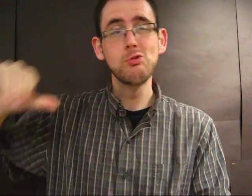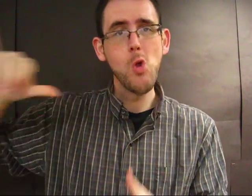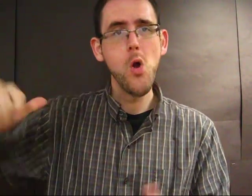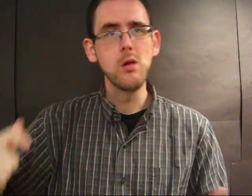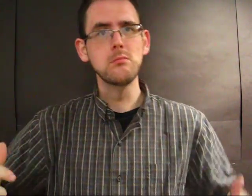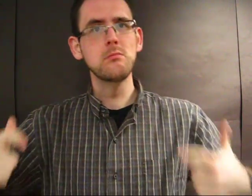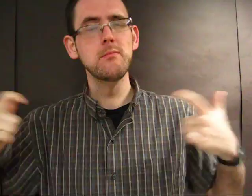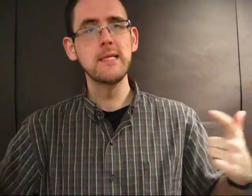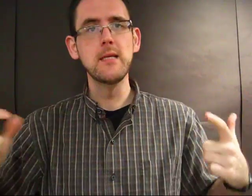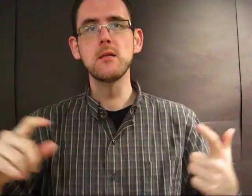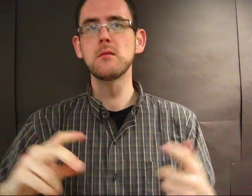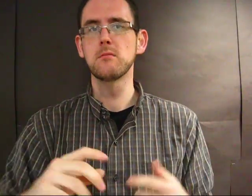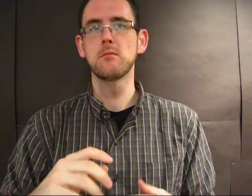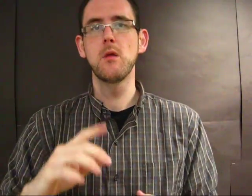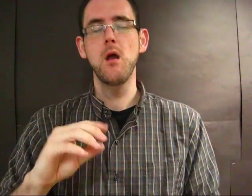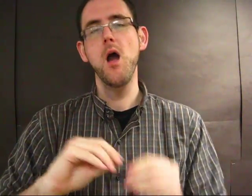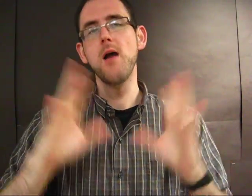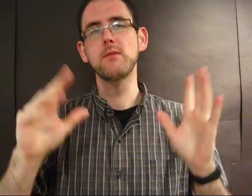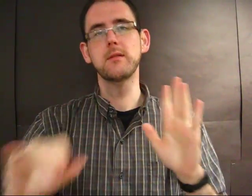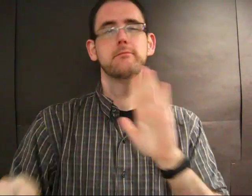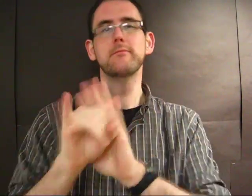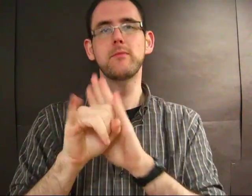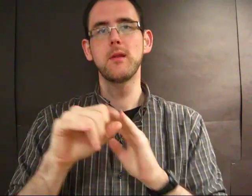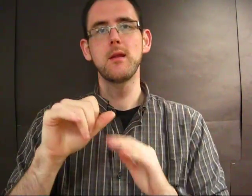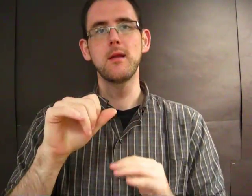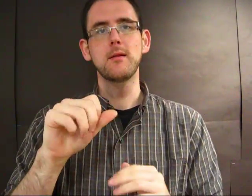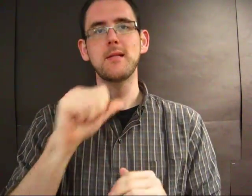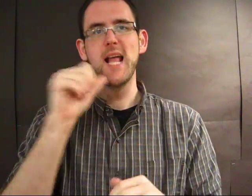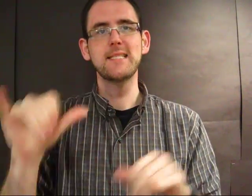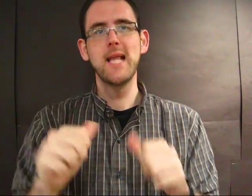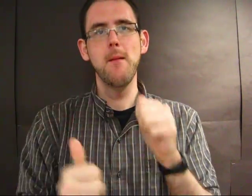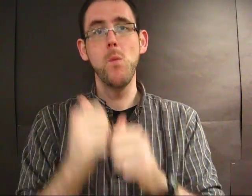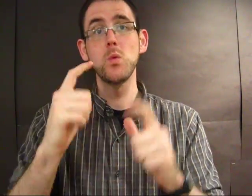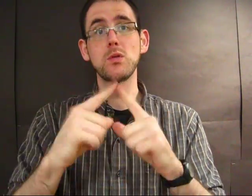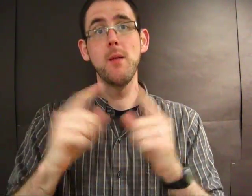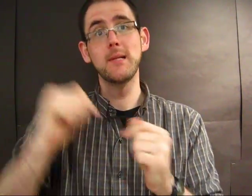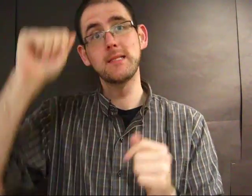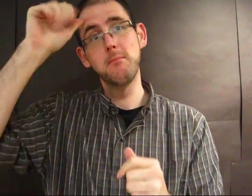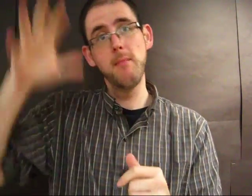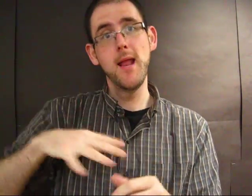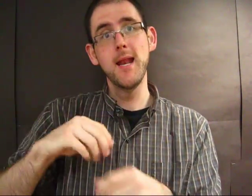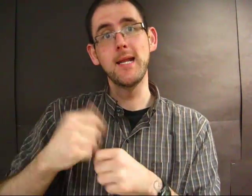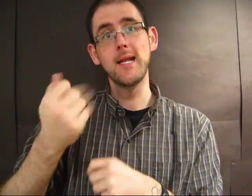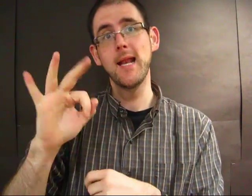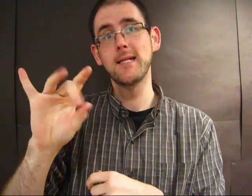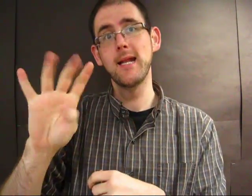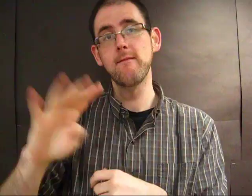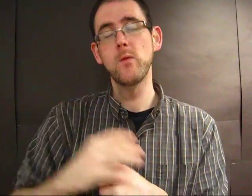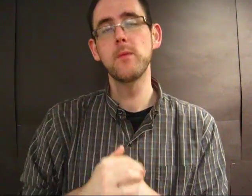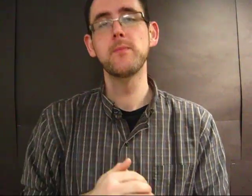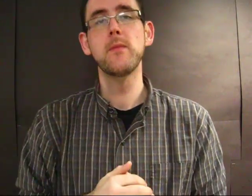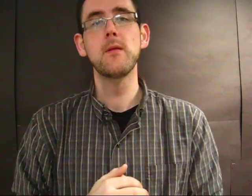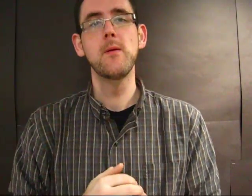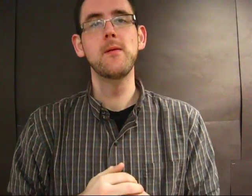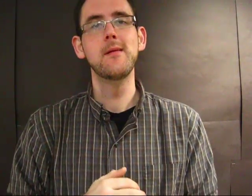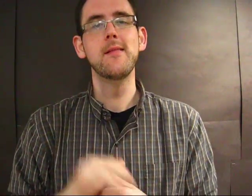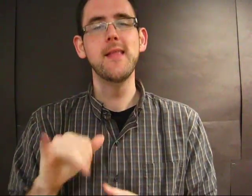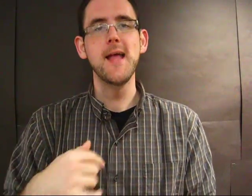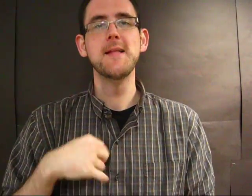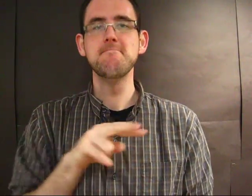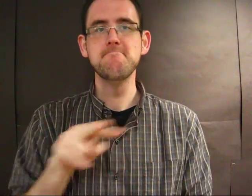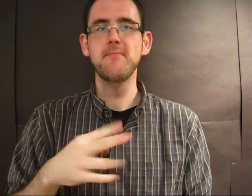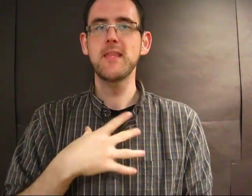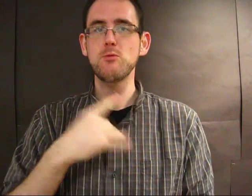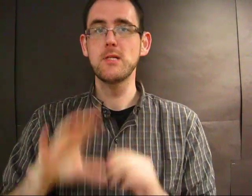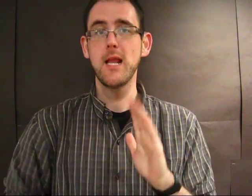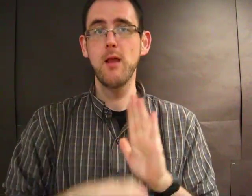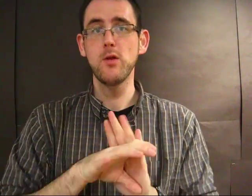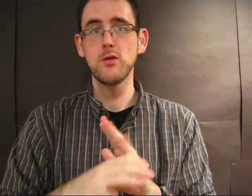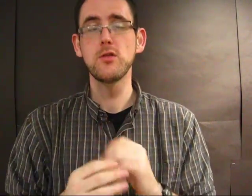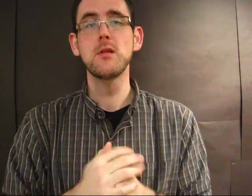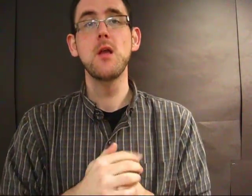He's also a tall, broad man, clearly unusual among Japanese men in 1984. An interesting character!